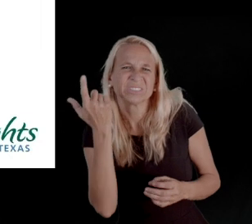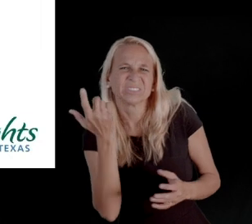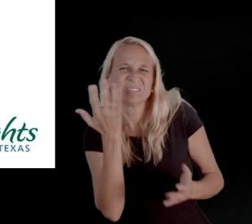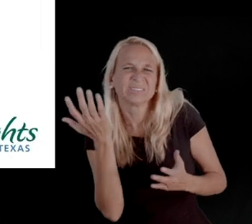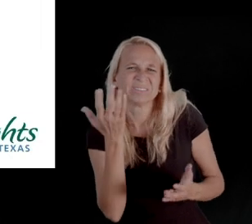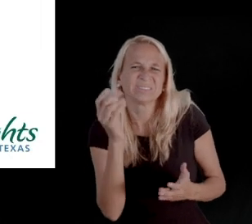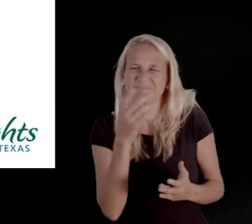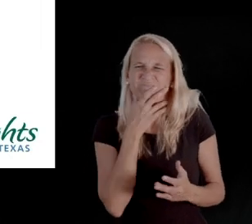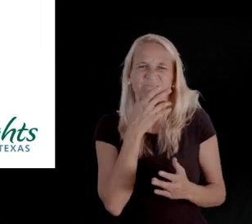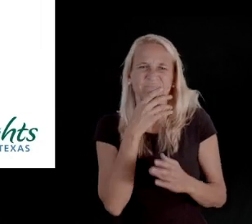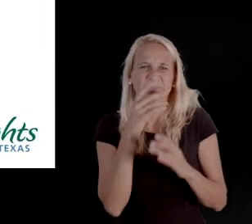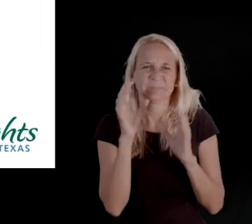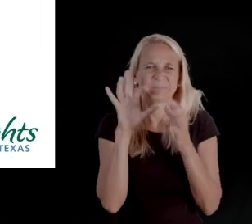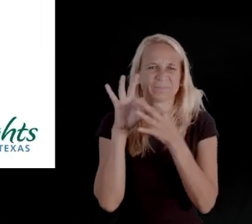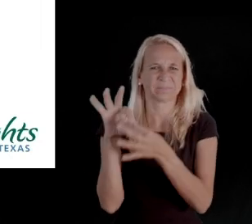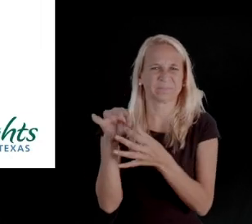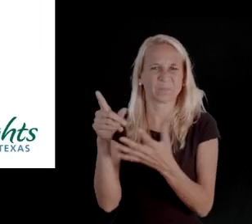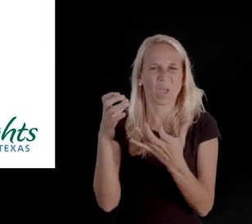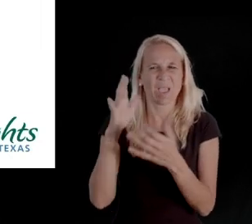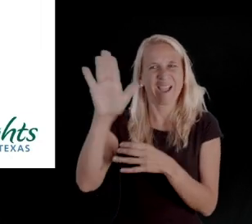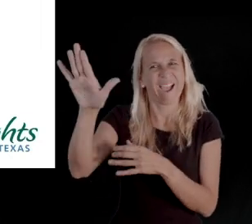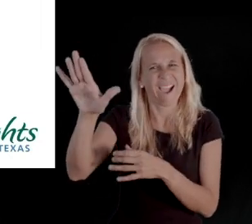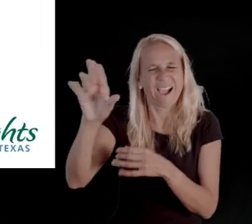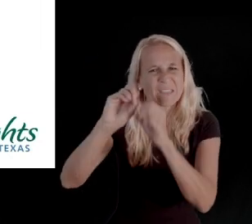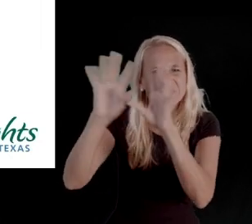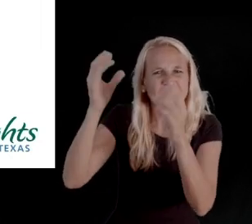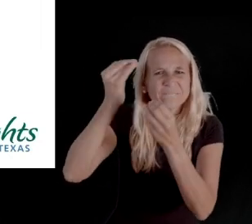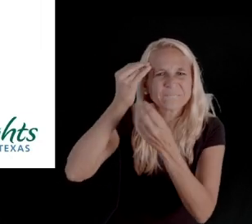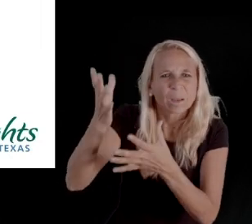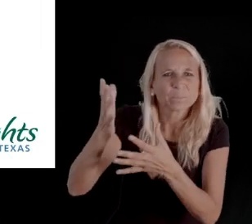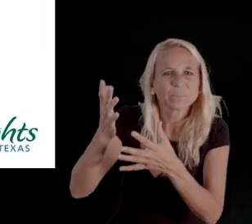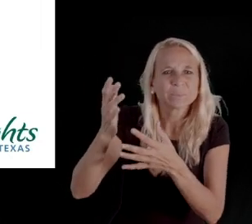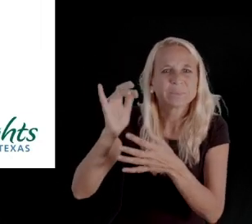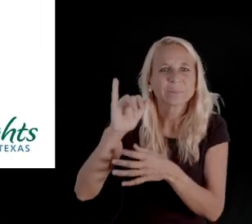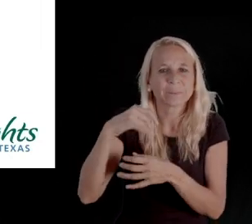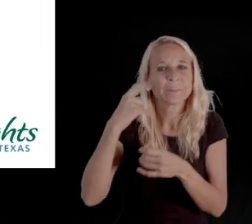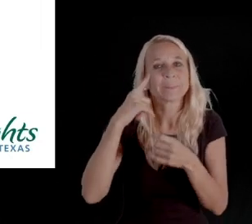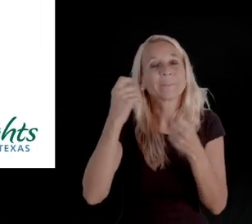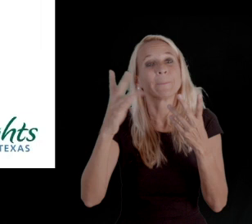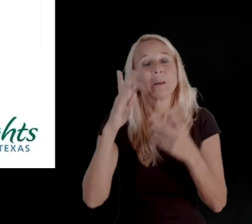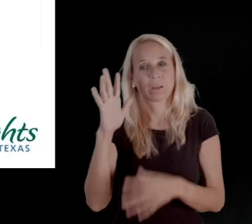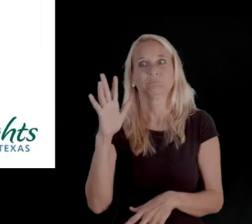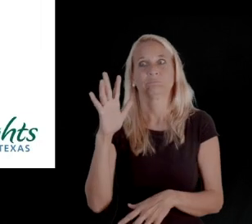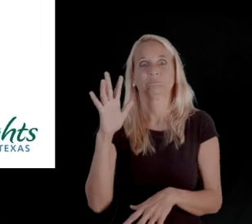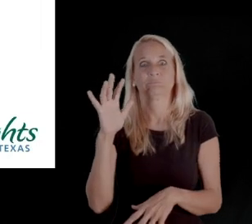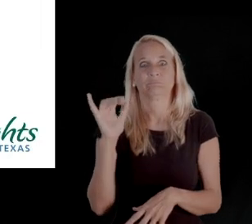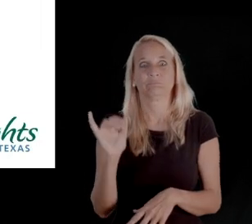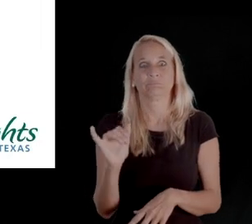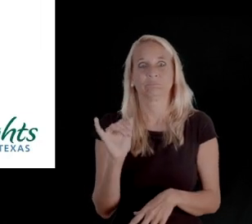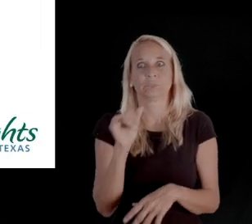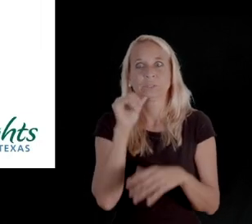understand and you want them to provide information on. So that's something I think most people don't anticipate.